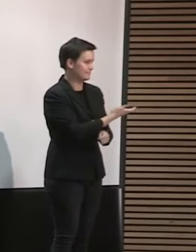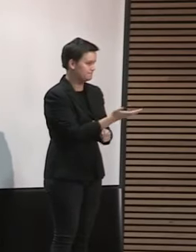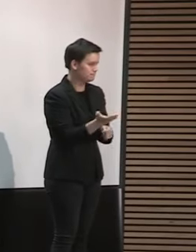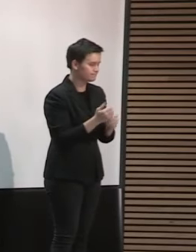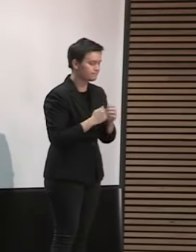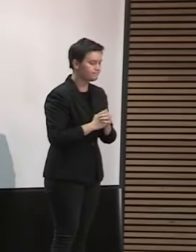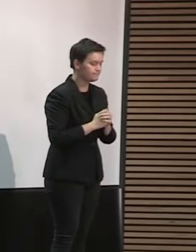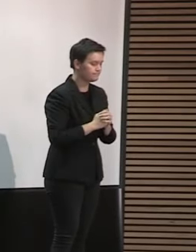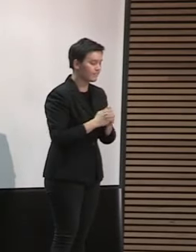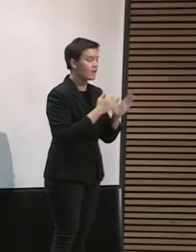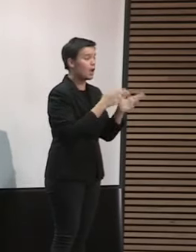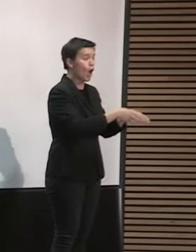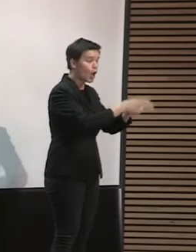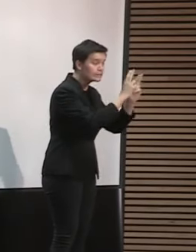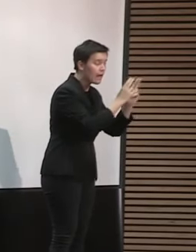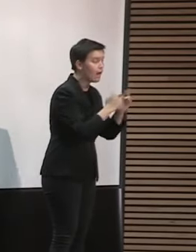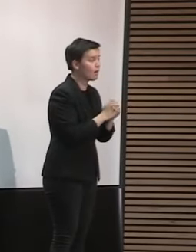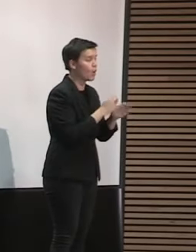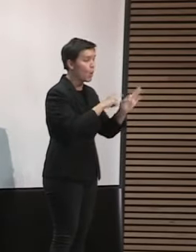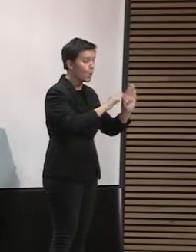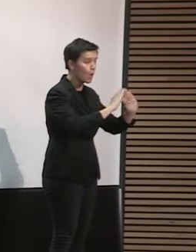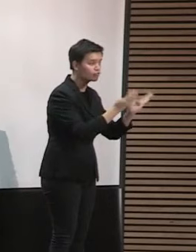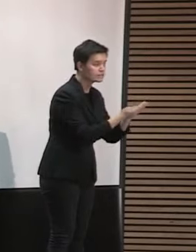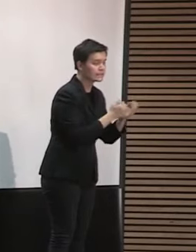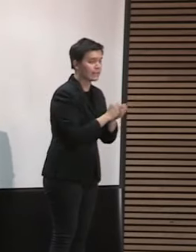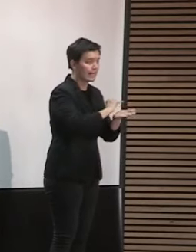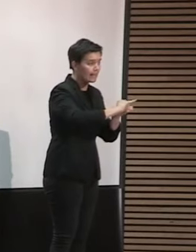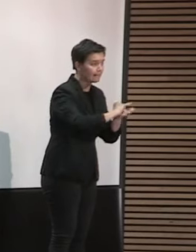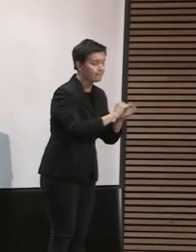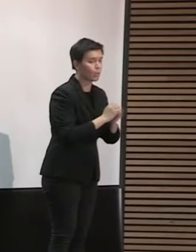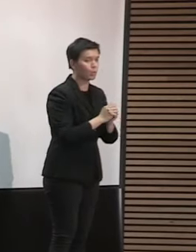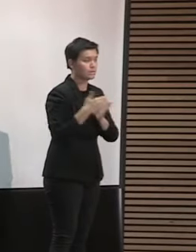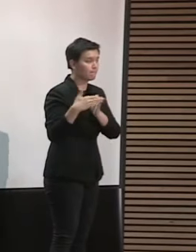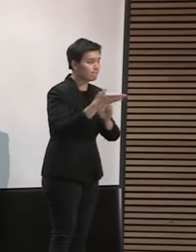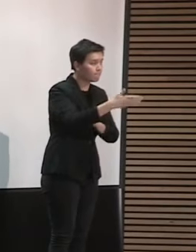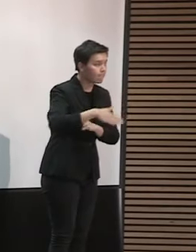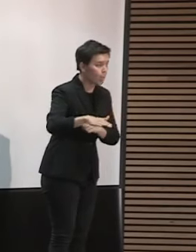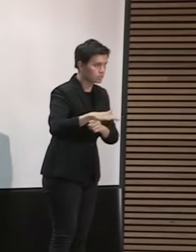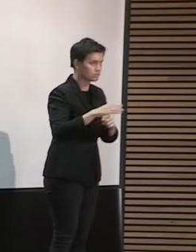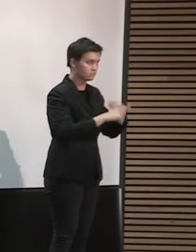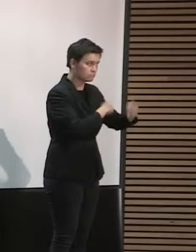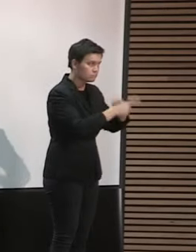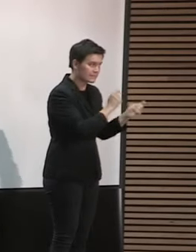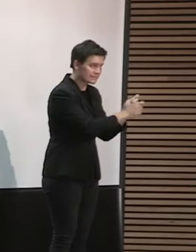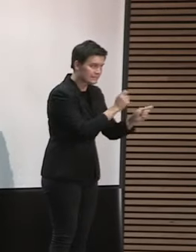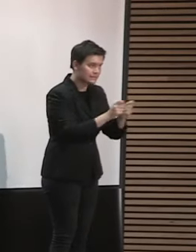weekend at level 2, our message here is if we still... We still need you to keep following guidance, keep